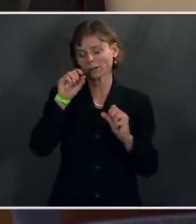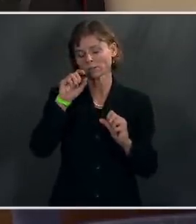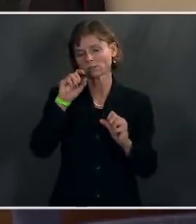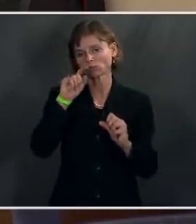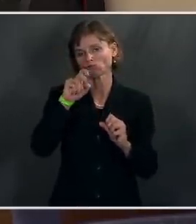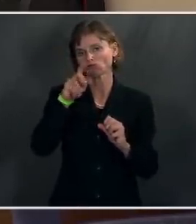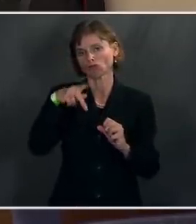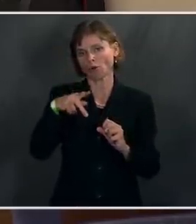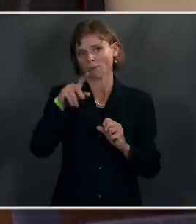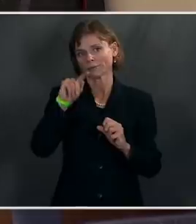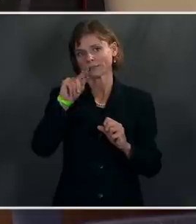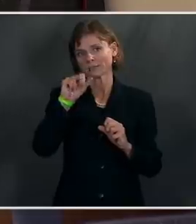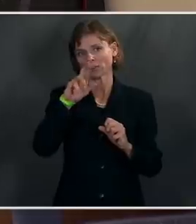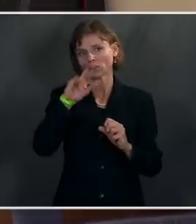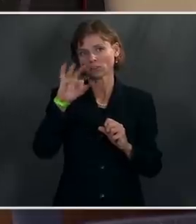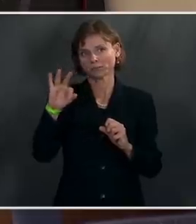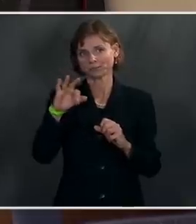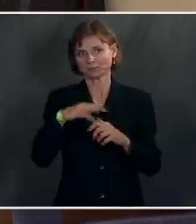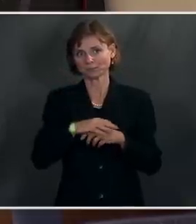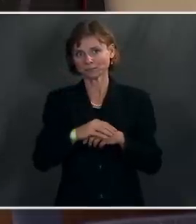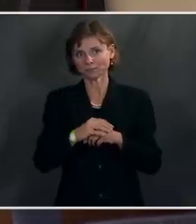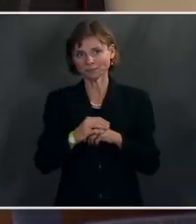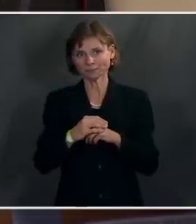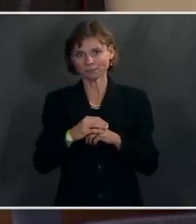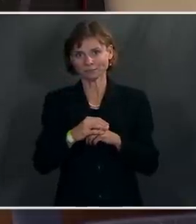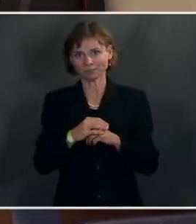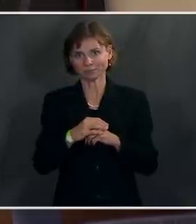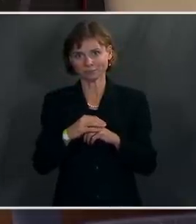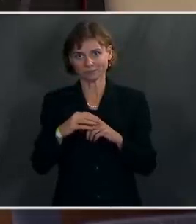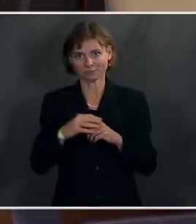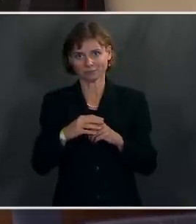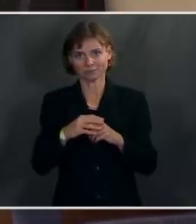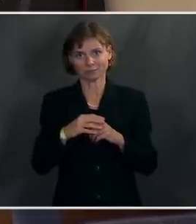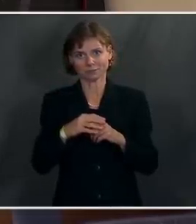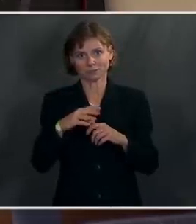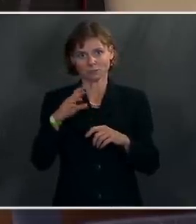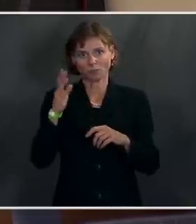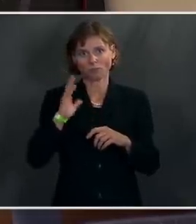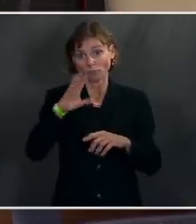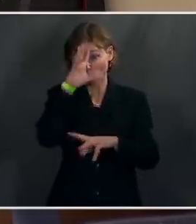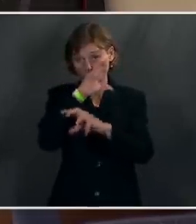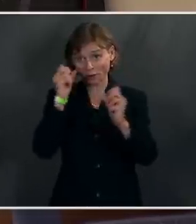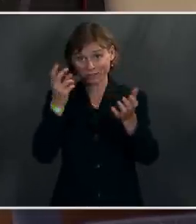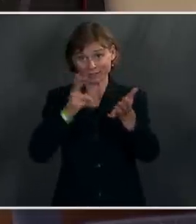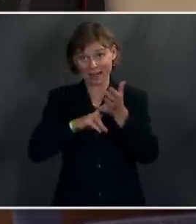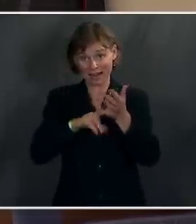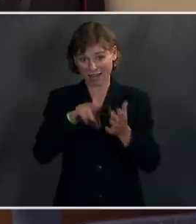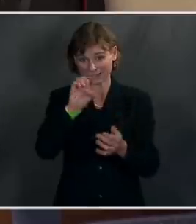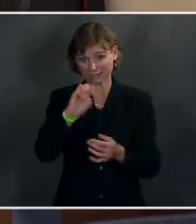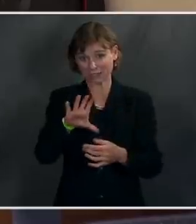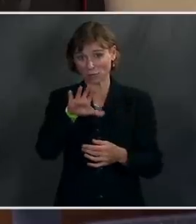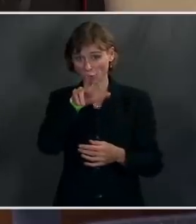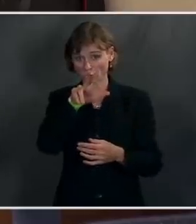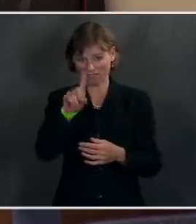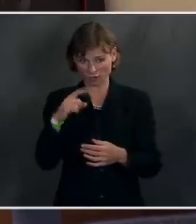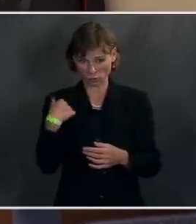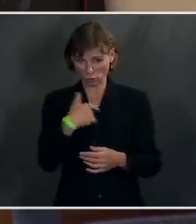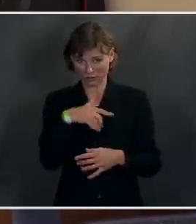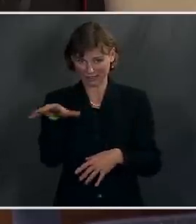And he you know, the President or the former president signed that out on December 31st. Should we take this announcement as an indication